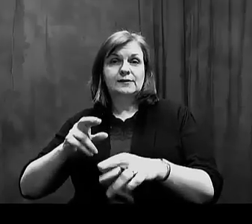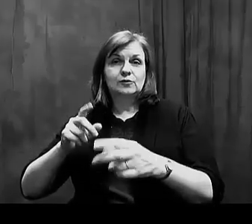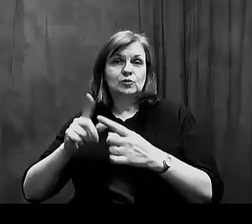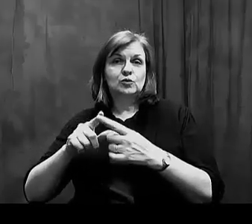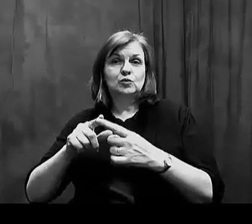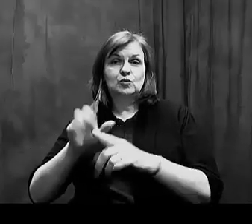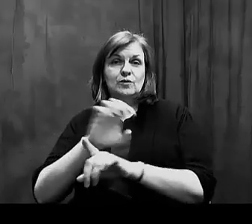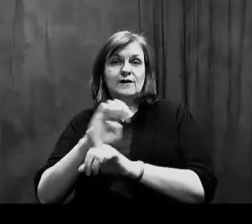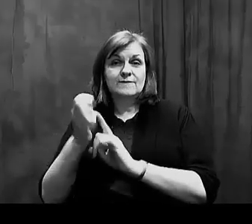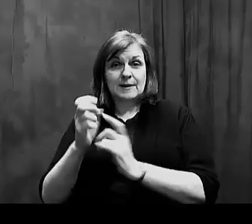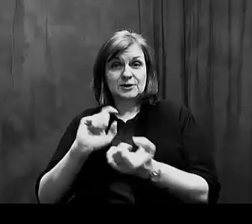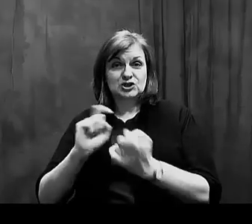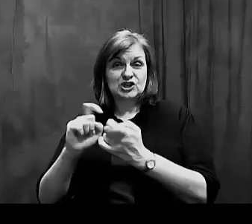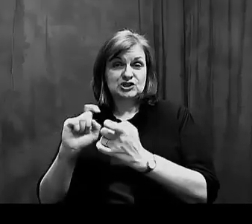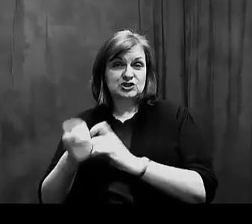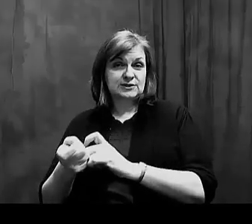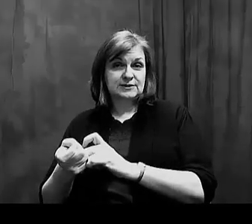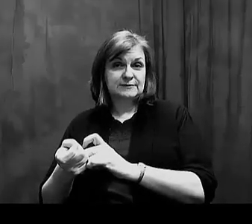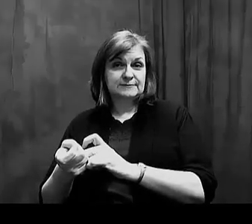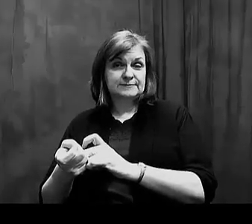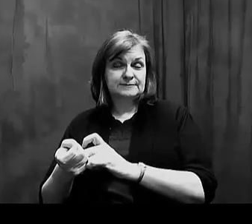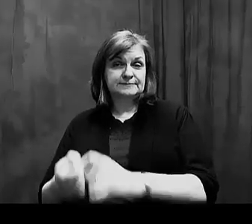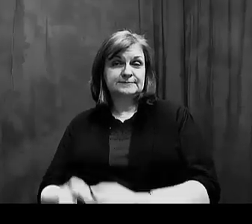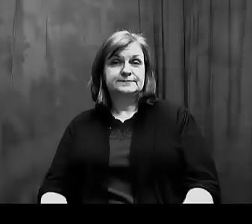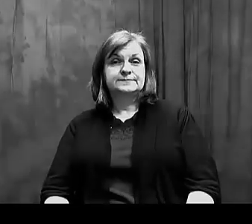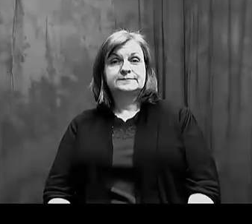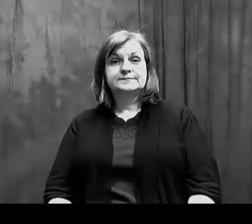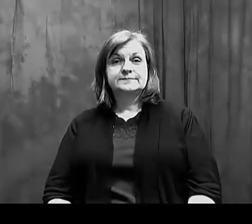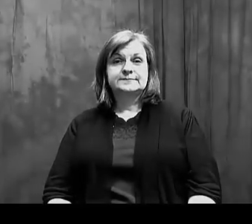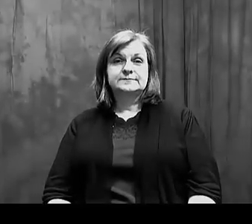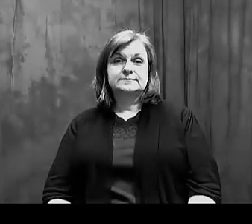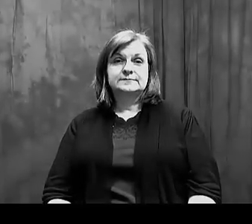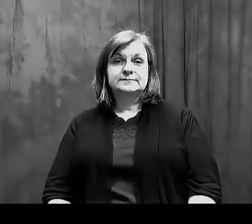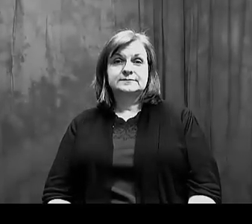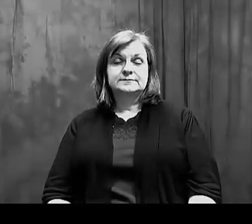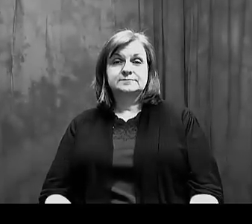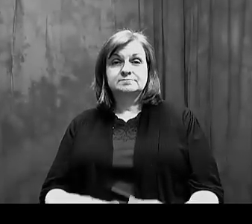ok - so when we look at this production